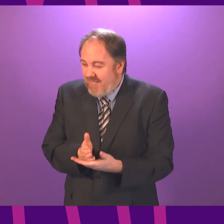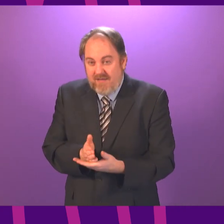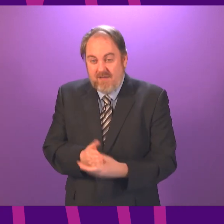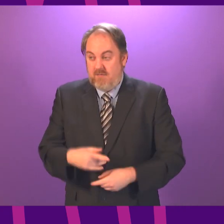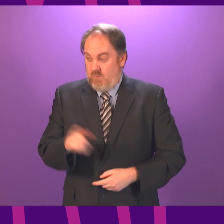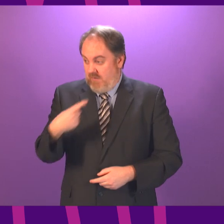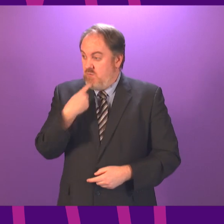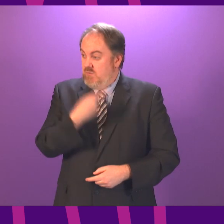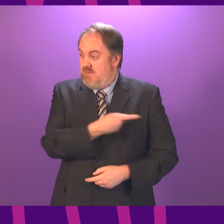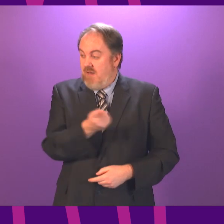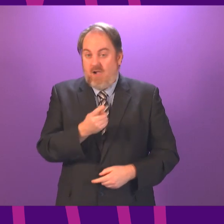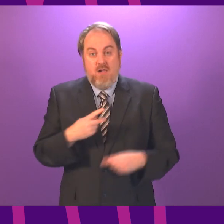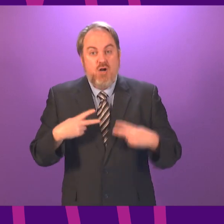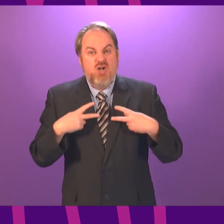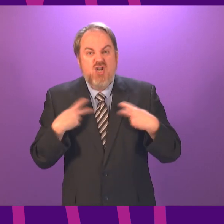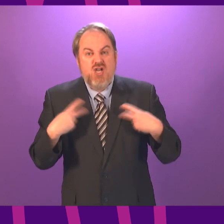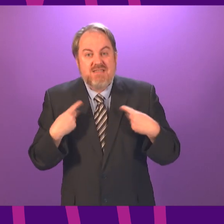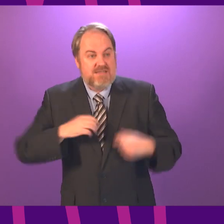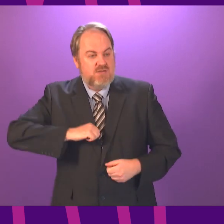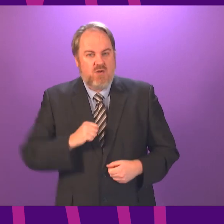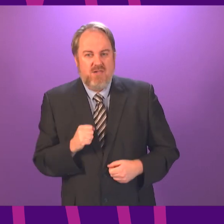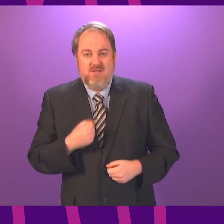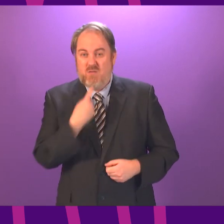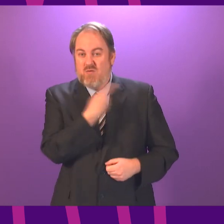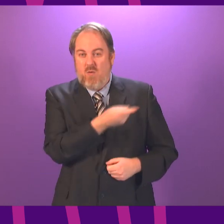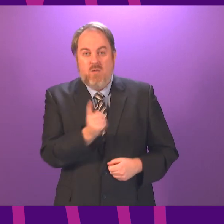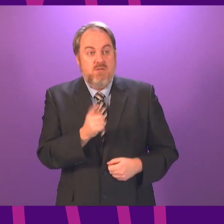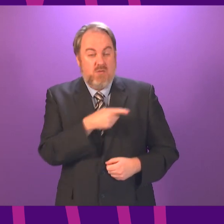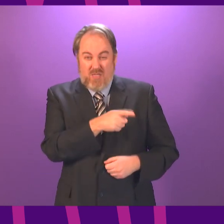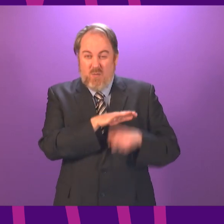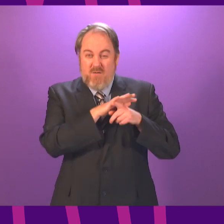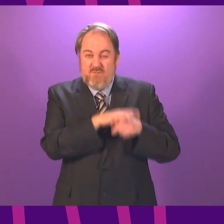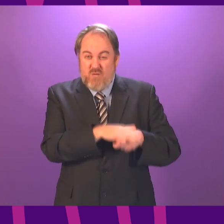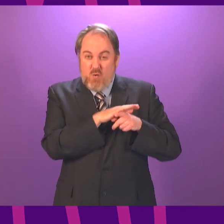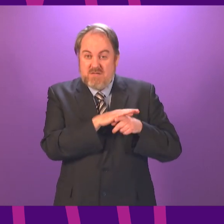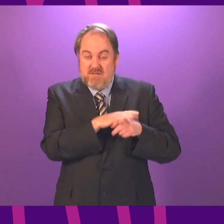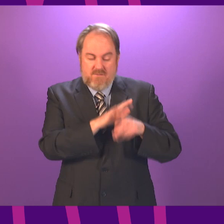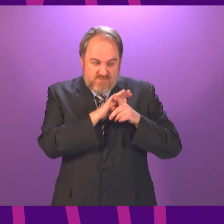nurses, half of whom told the Royal College of Nursing that they had been forced to reuse